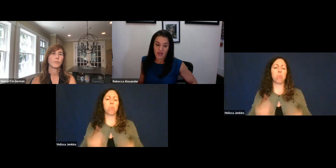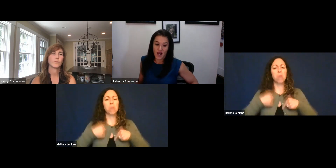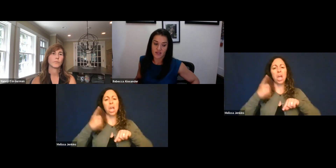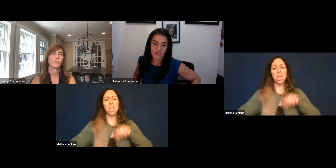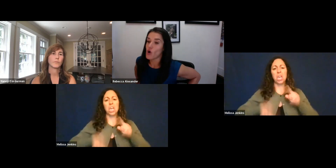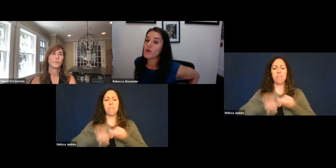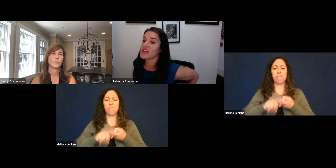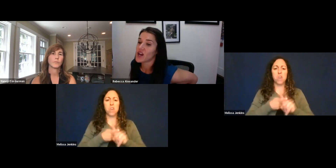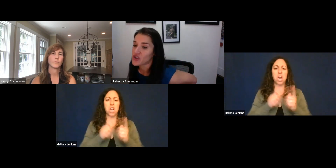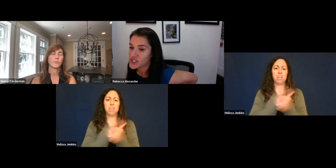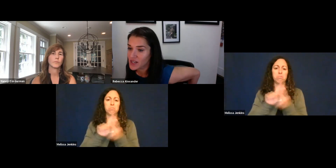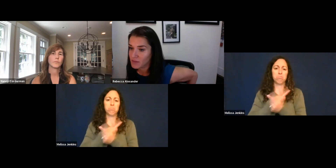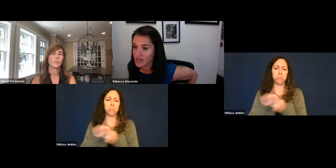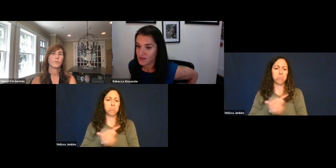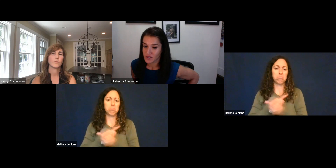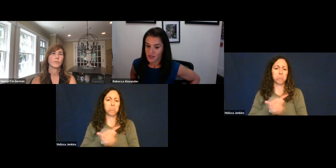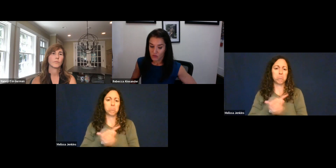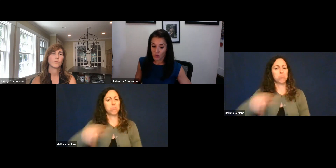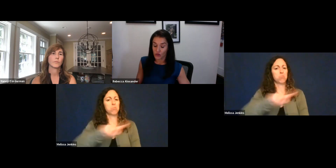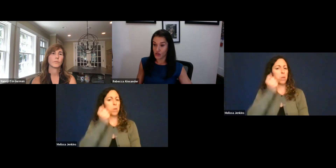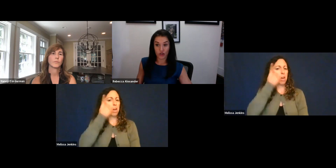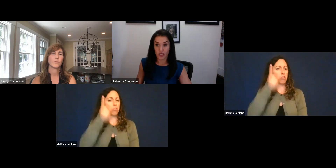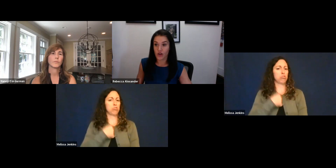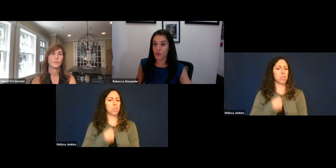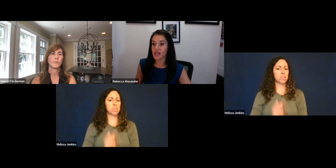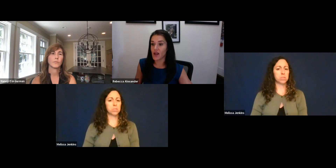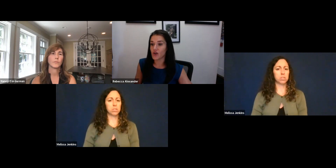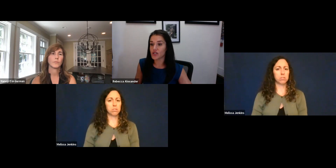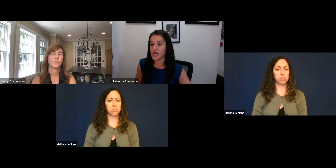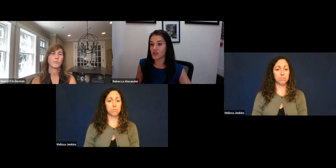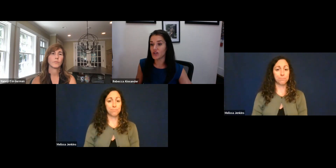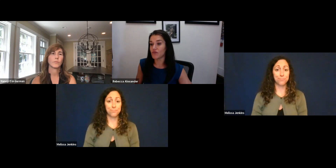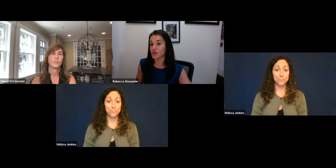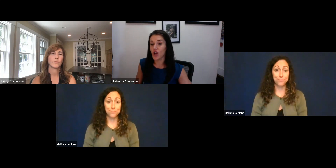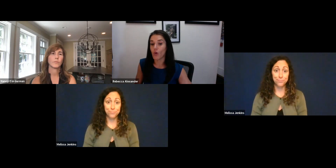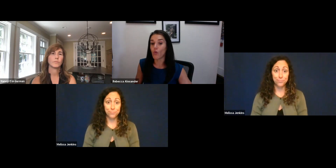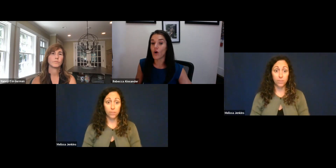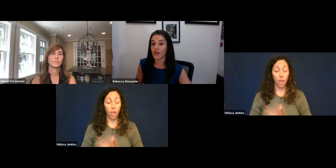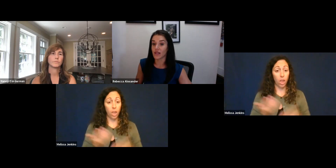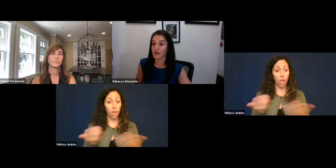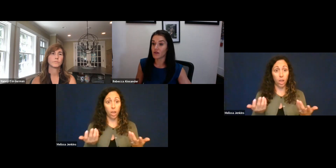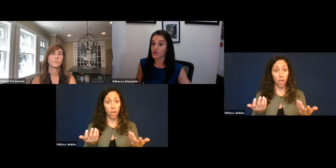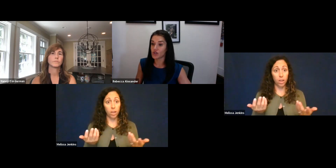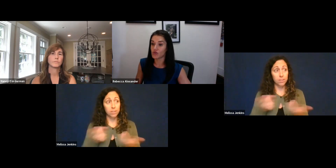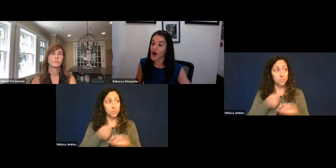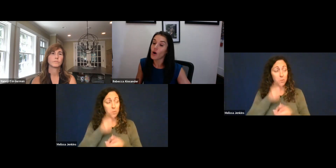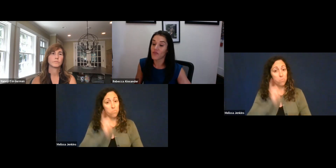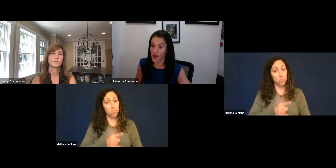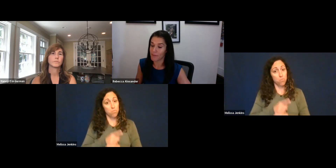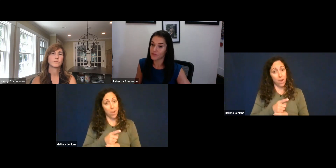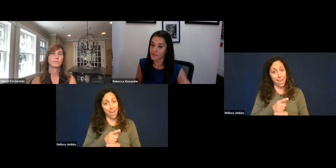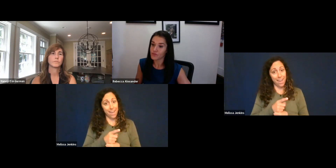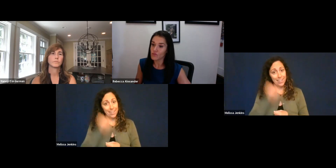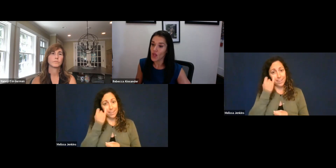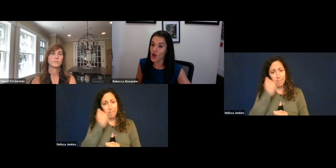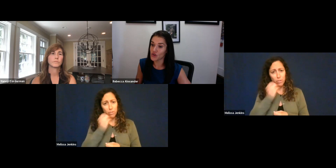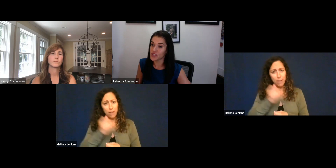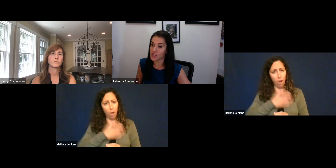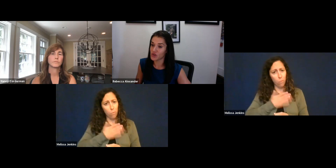Because nobody can understand me. Well, certainly nobody can understand you if you're not willing to help them understand you.